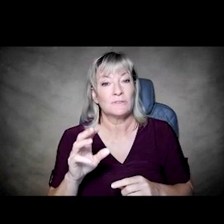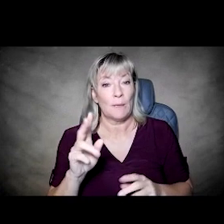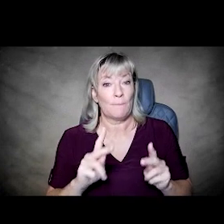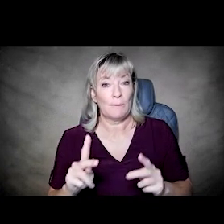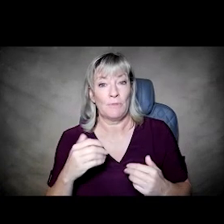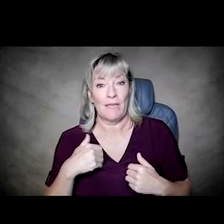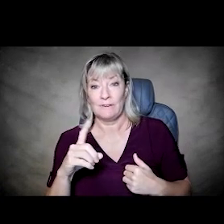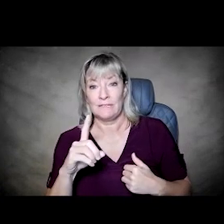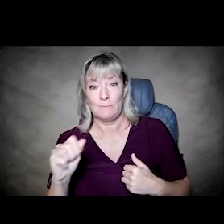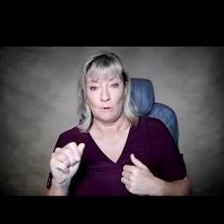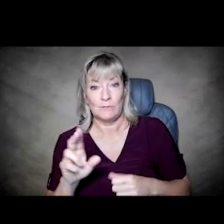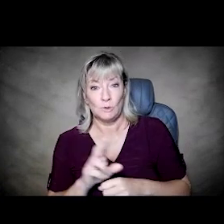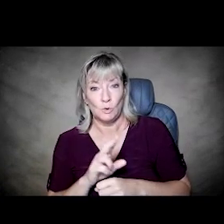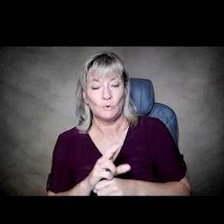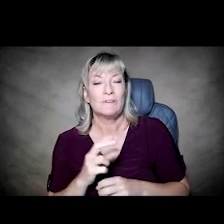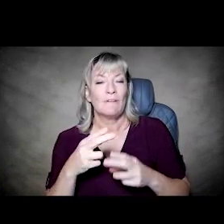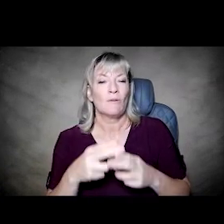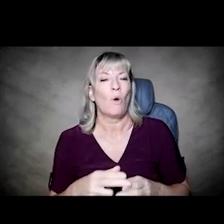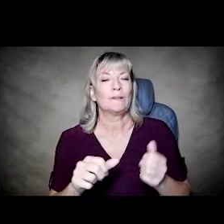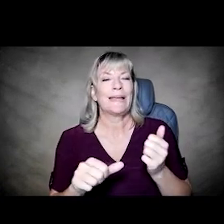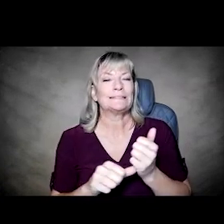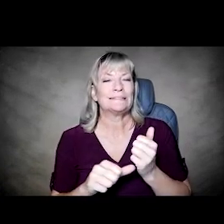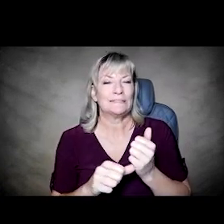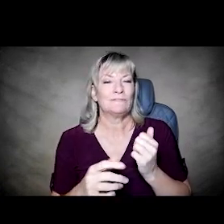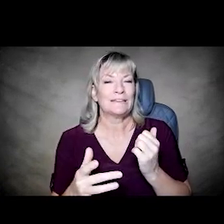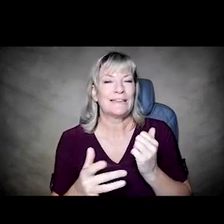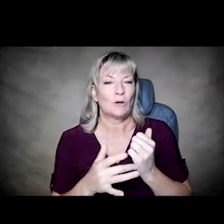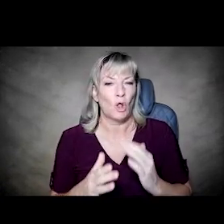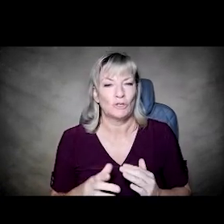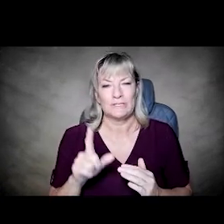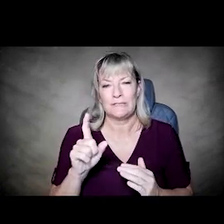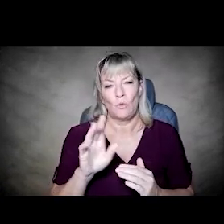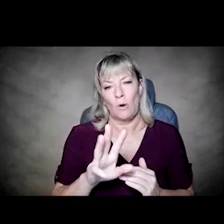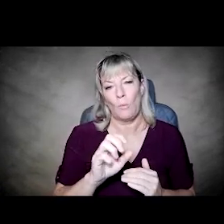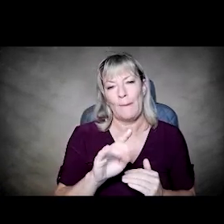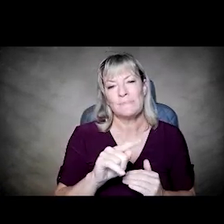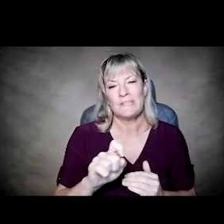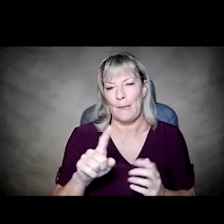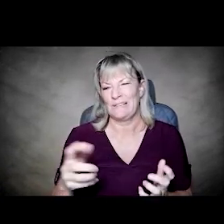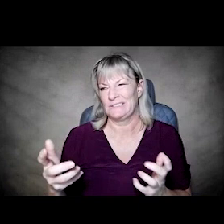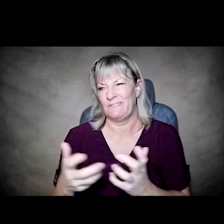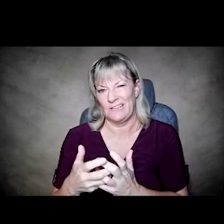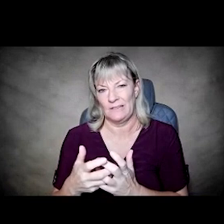known as assistive technologies. Digital documents such as Word,